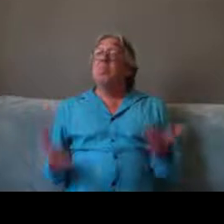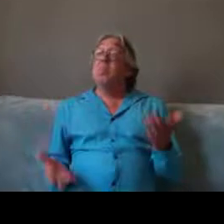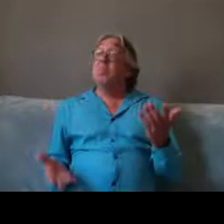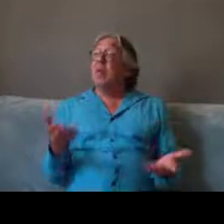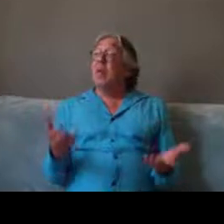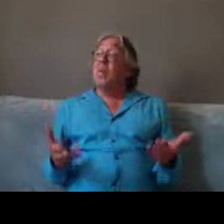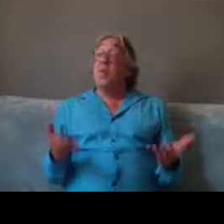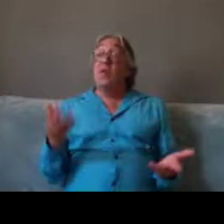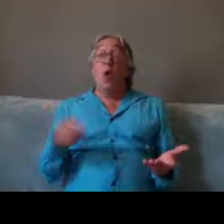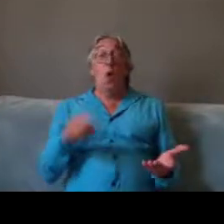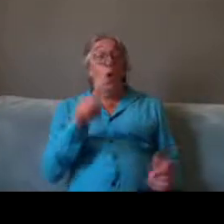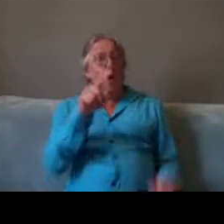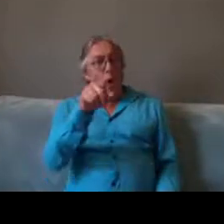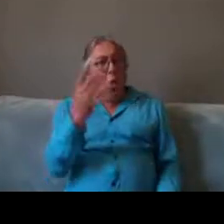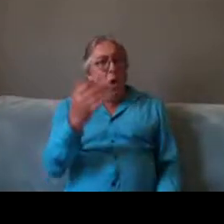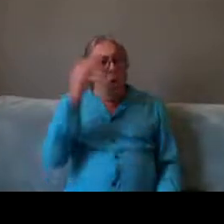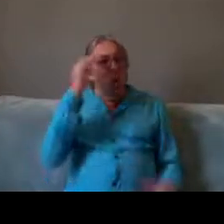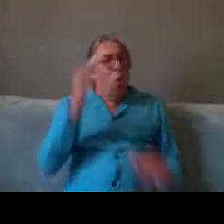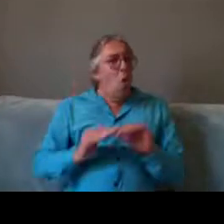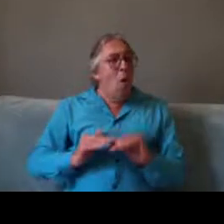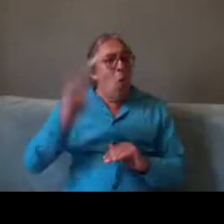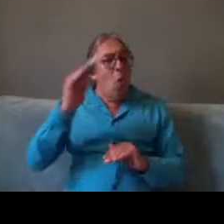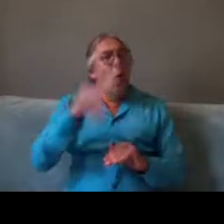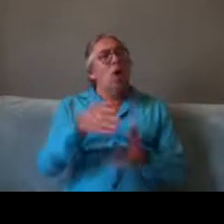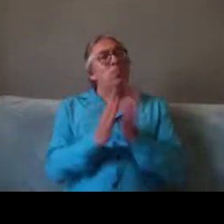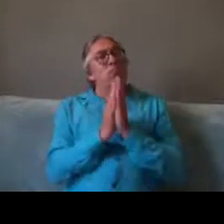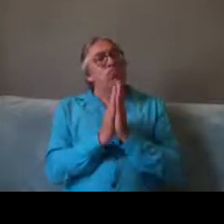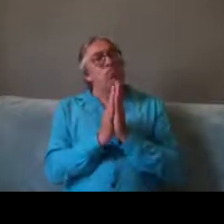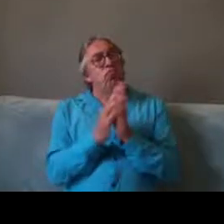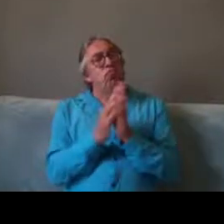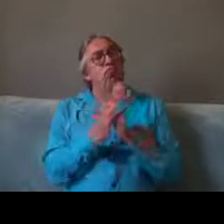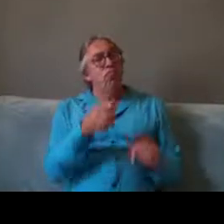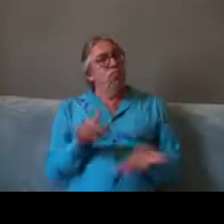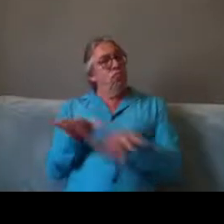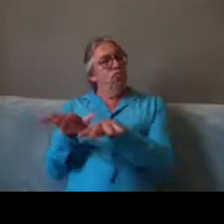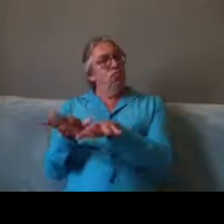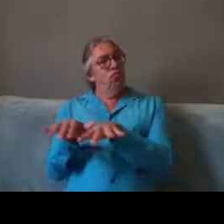A clear focus for making mobility more inclusive